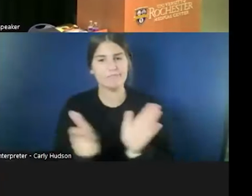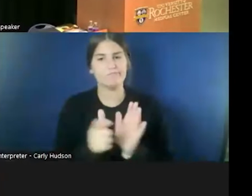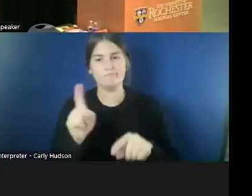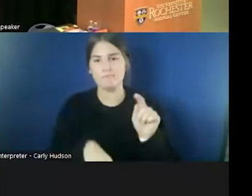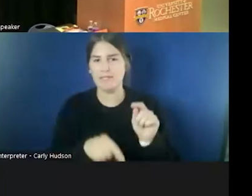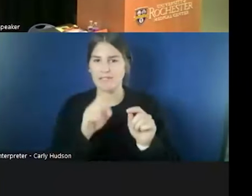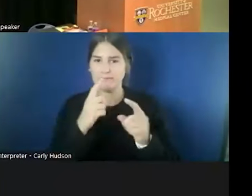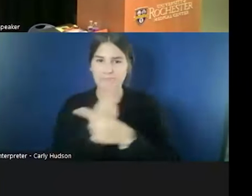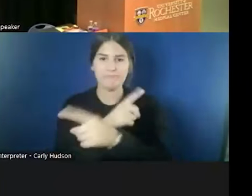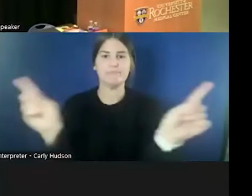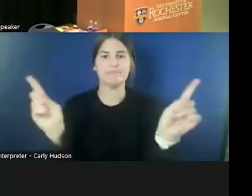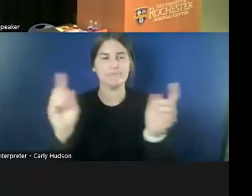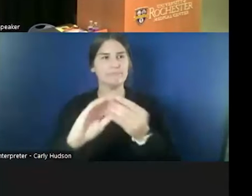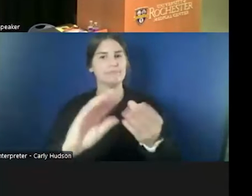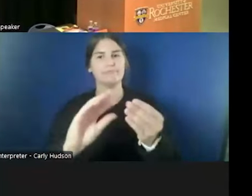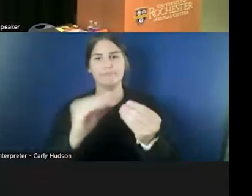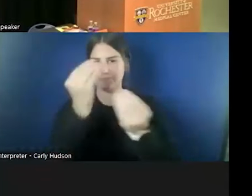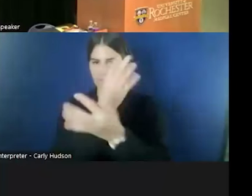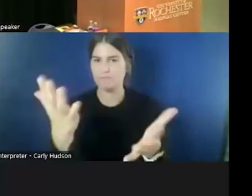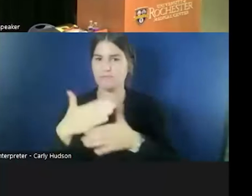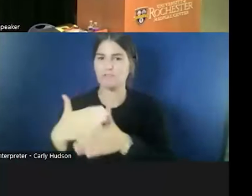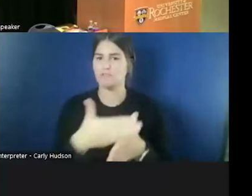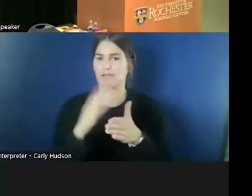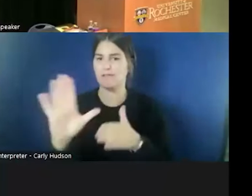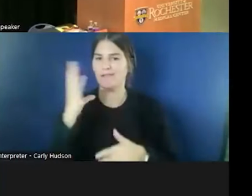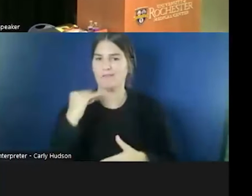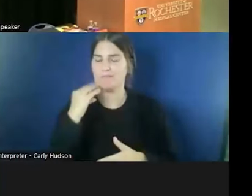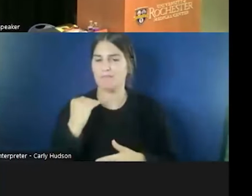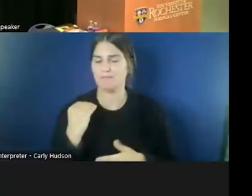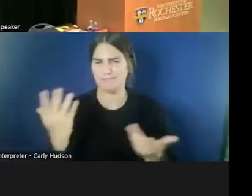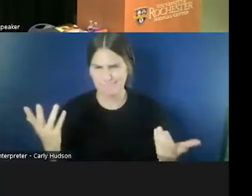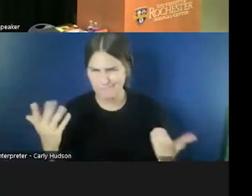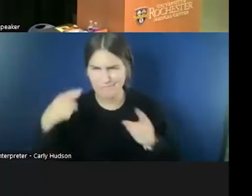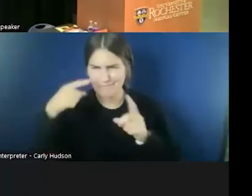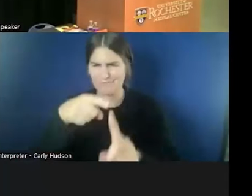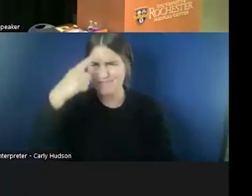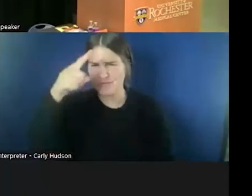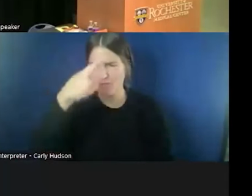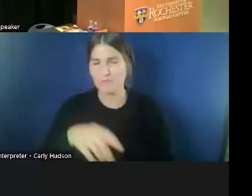speak and provide their own experiences regardless of educational background